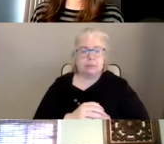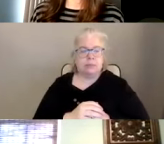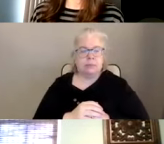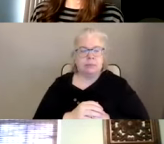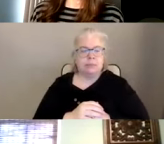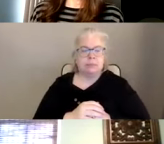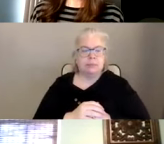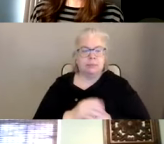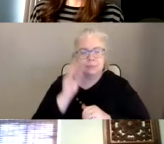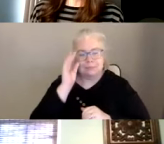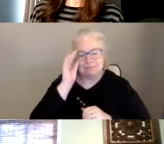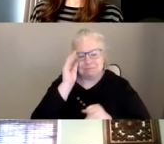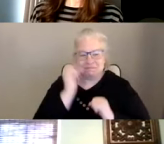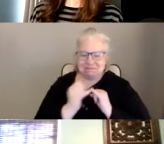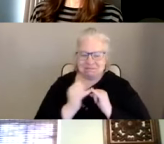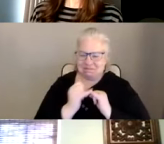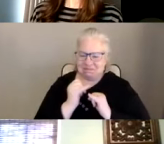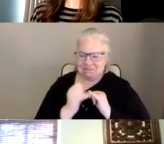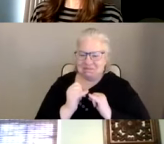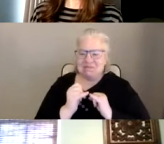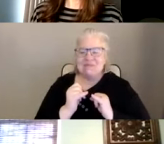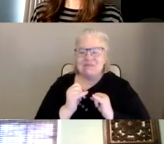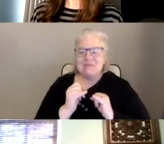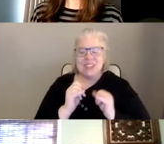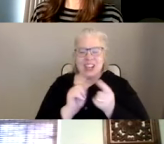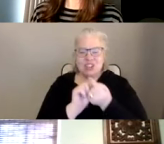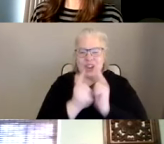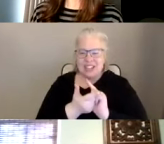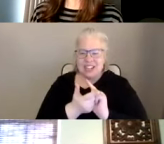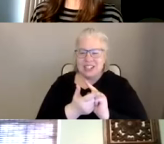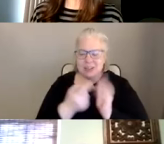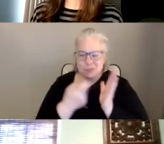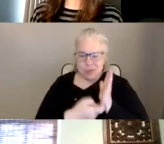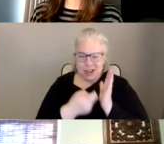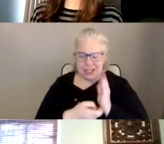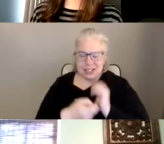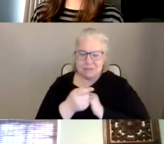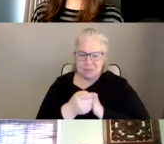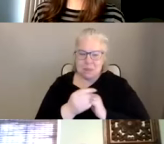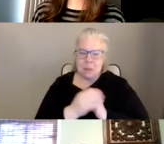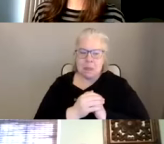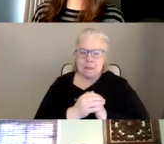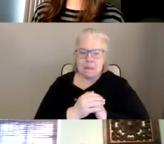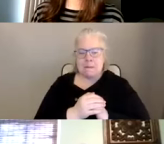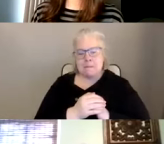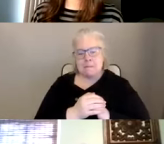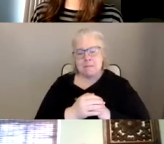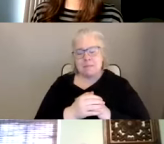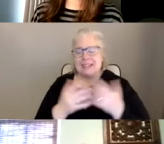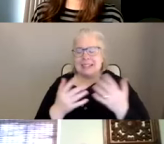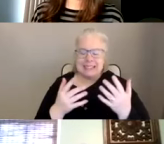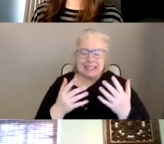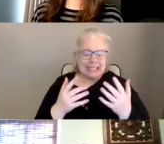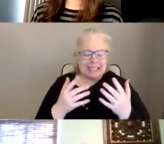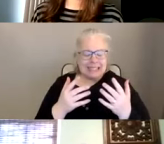And then here at the bottom just a little bit about how translation is priced. There's a lot of nuance to the way that Una's team